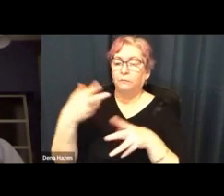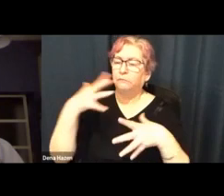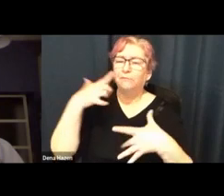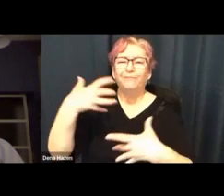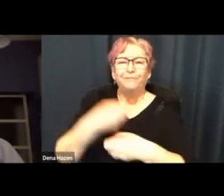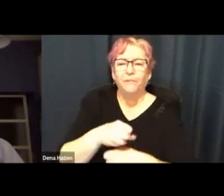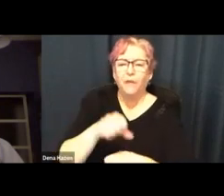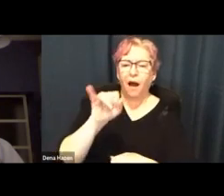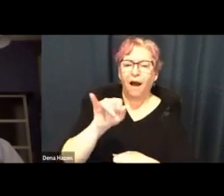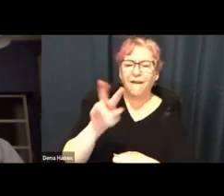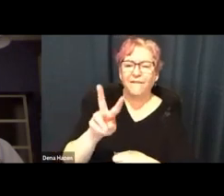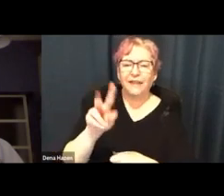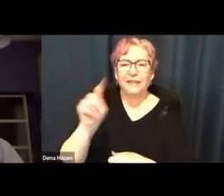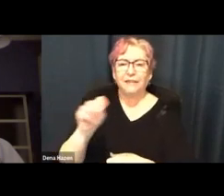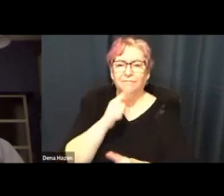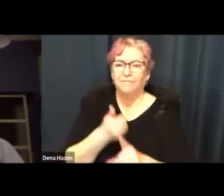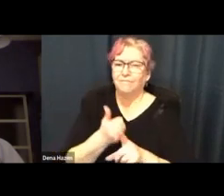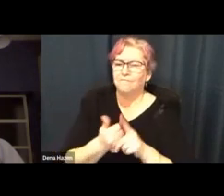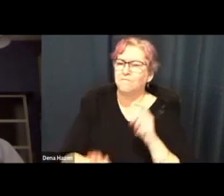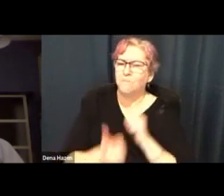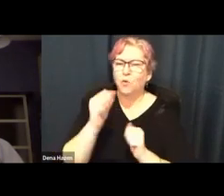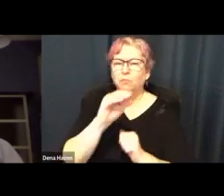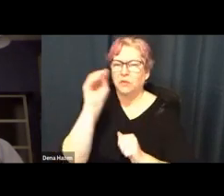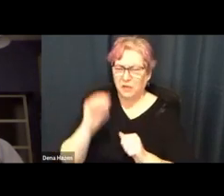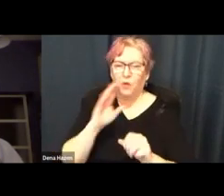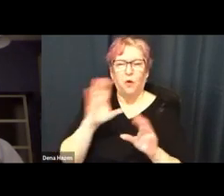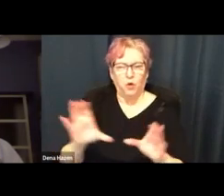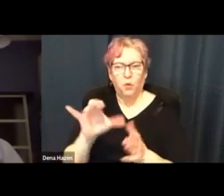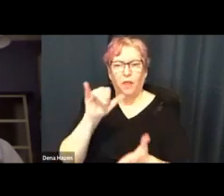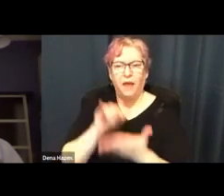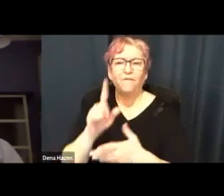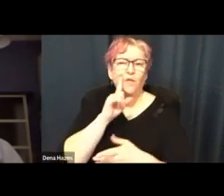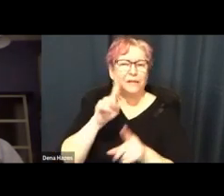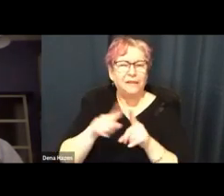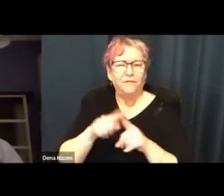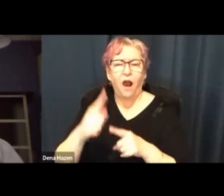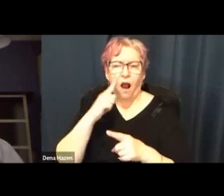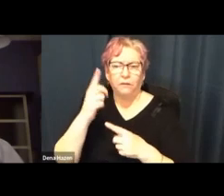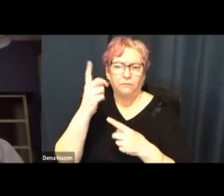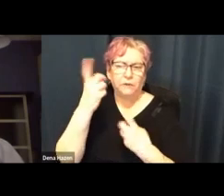And it's one of the most performed procedures for eye diseases.